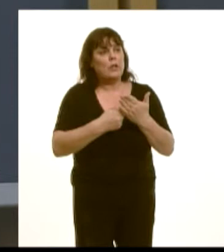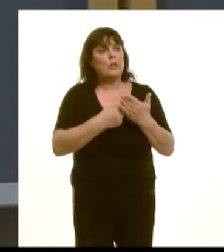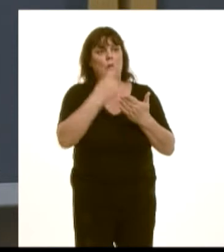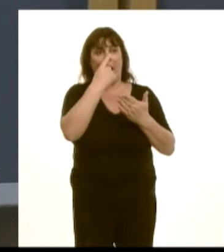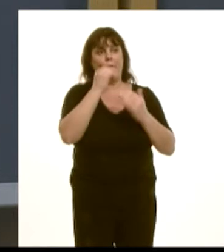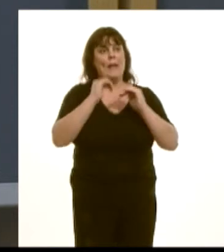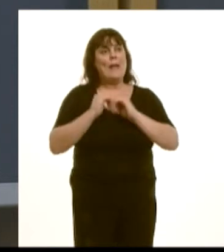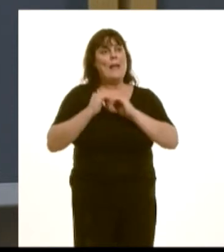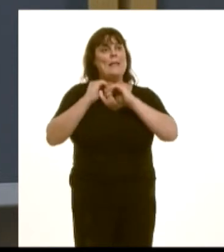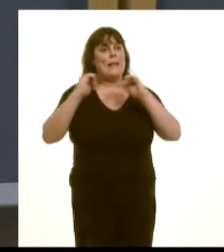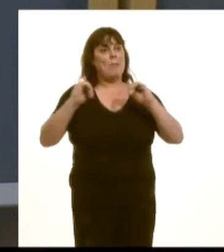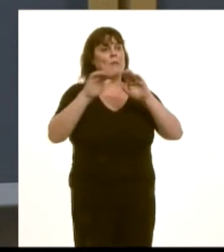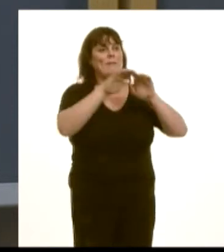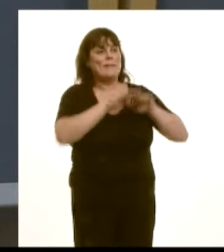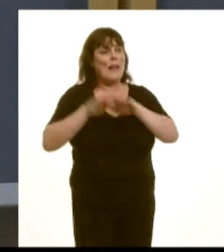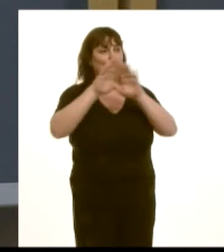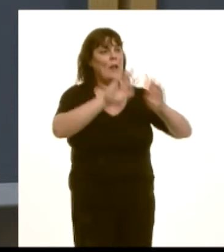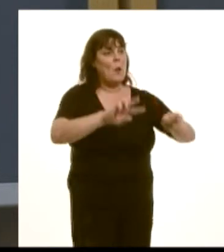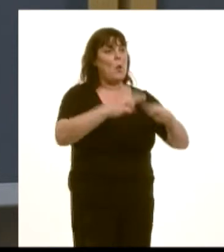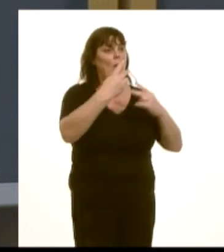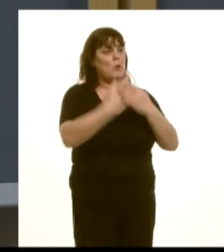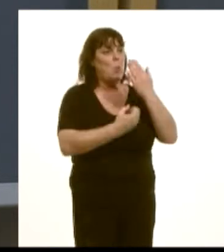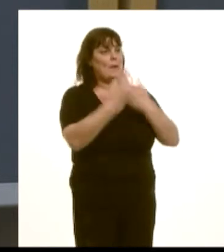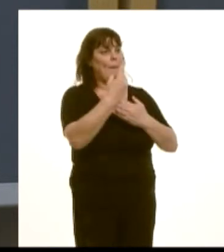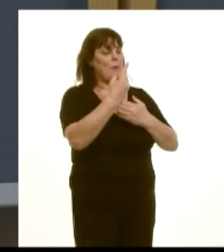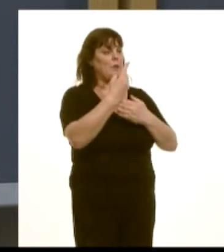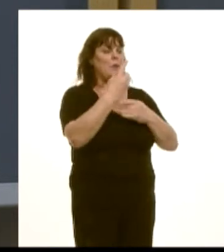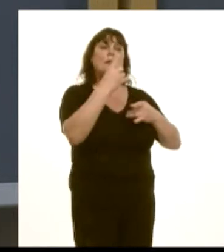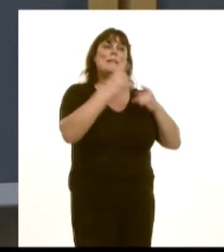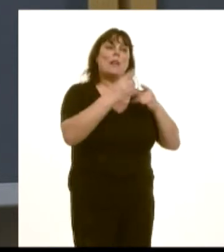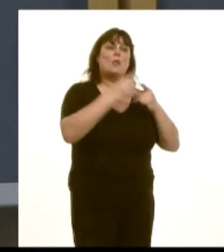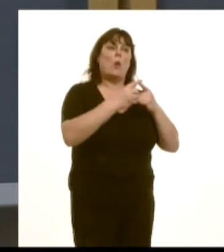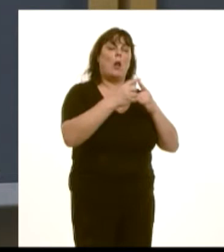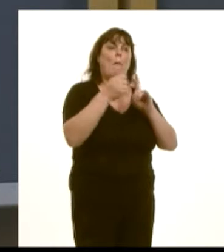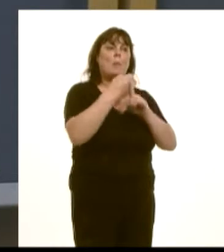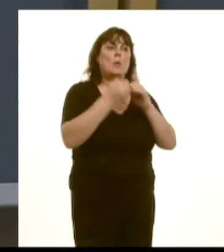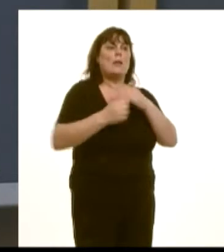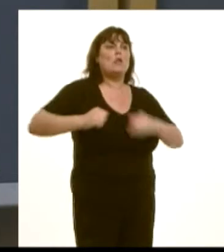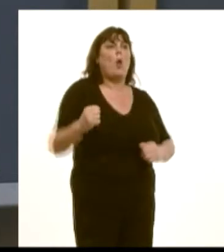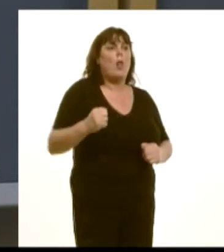national inquiry into historic child sexual abuse in Scotland is to be made by the end